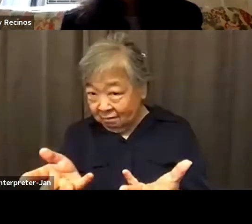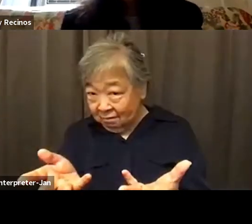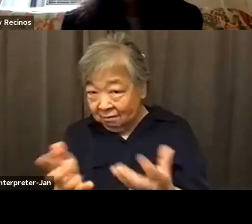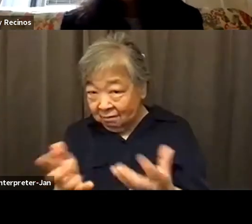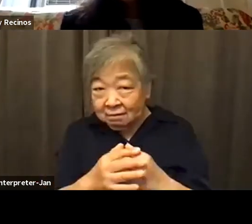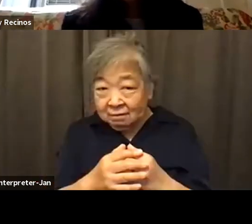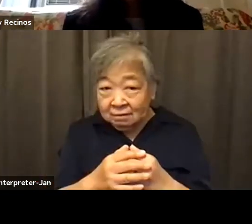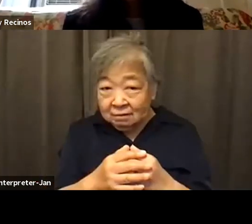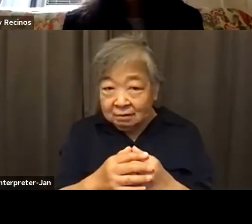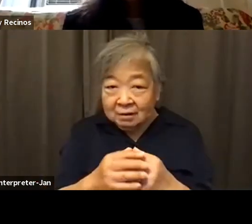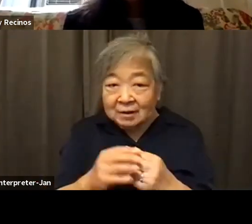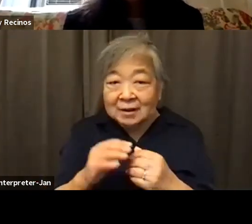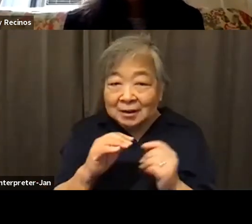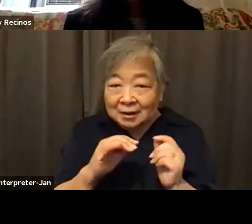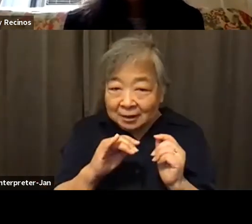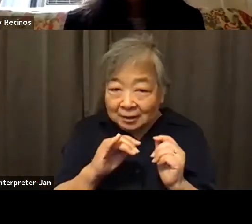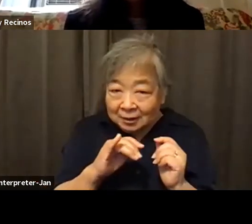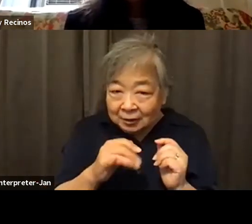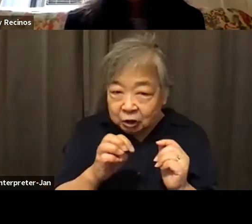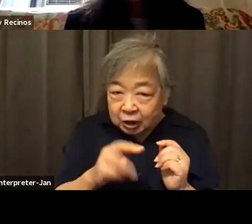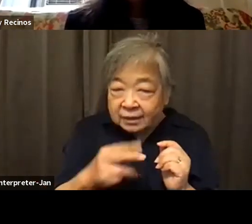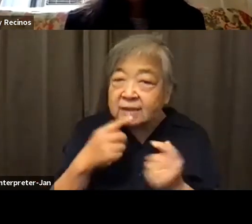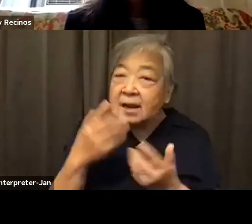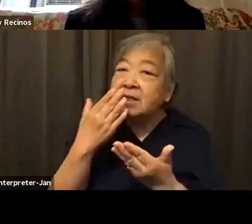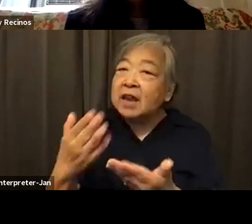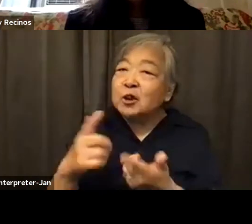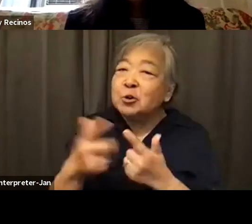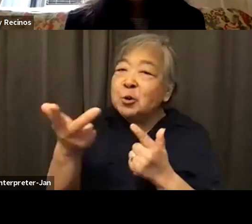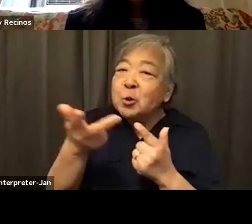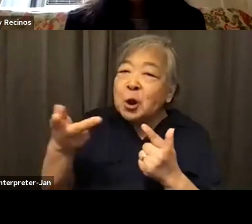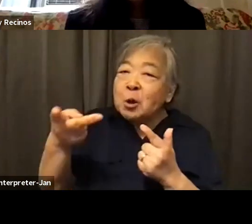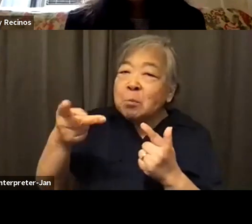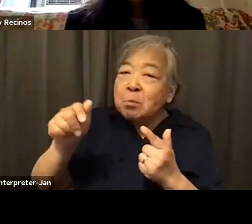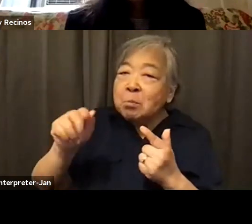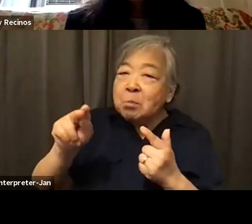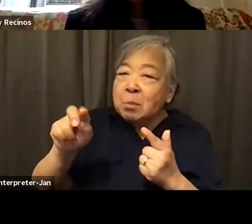Jen says thank you to all the panelists and I think that's a good note to end on.